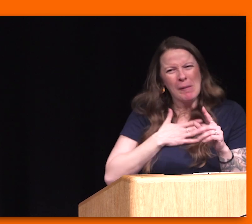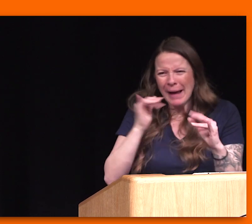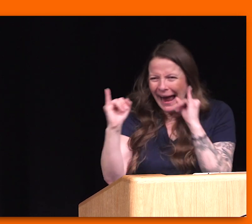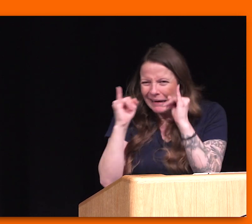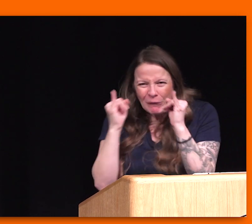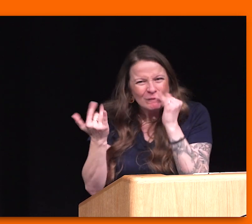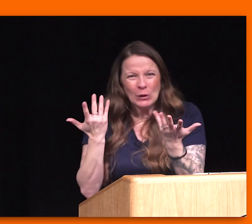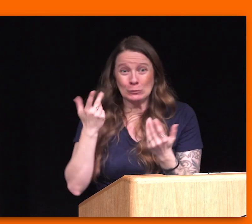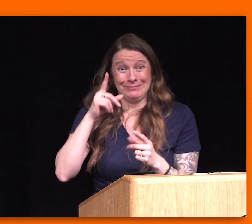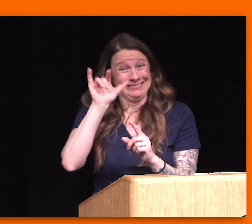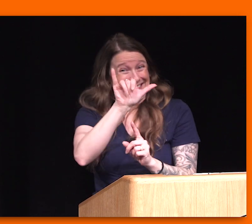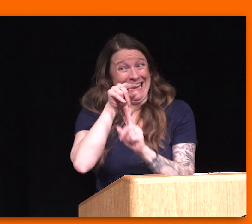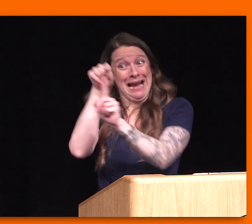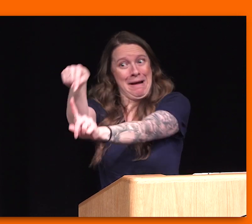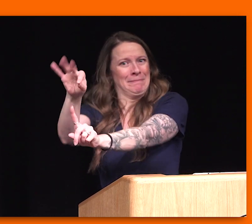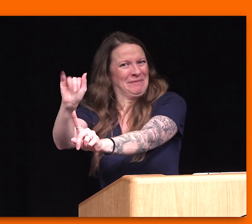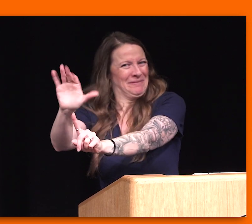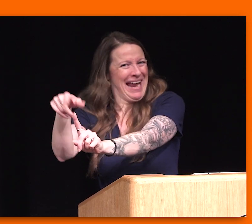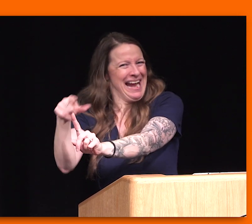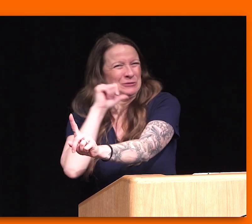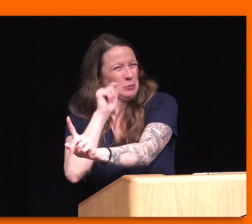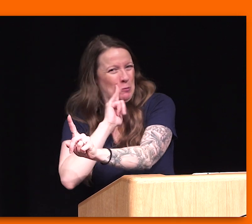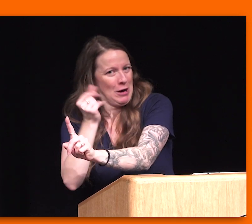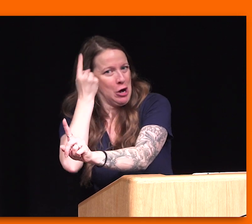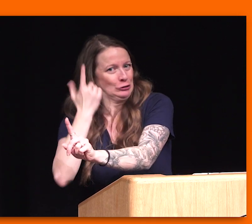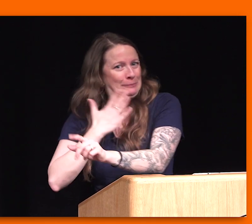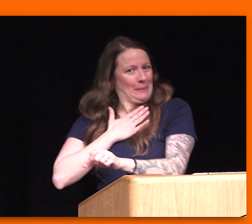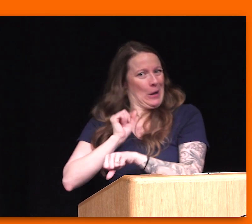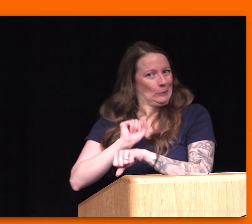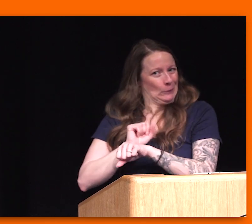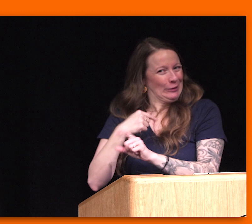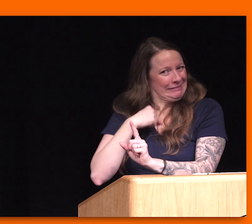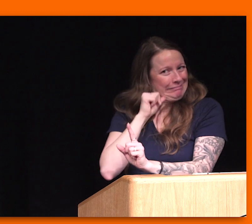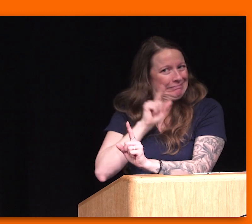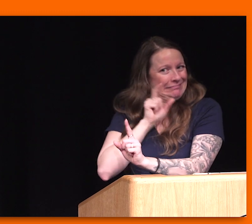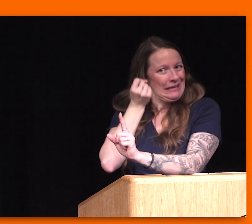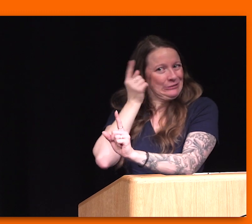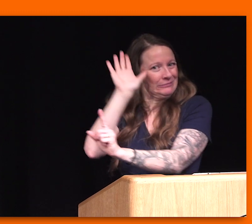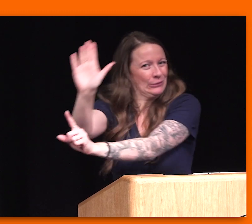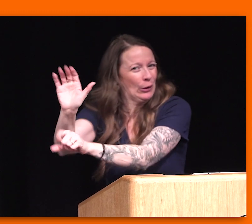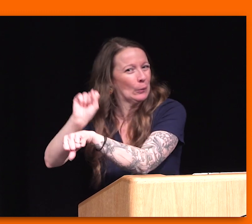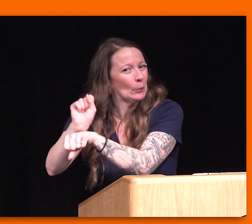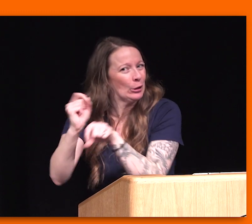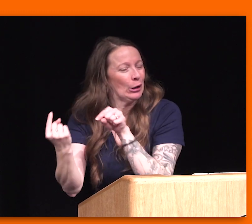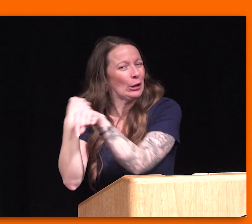So, I was not very confident about my interviews. I didn't really understand the faculty's work